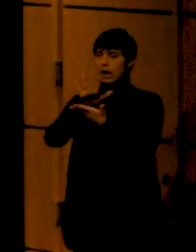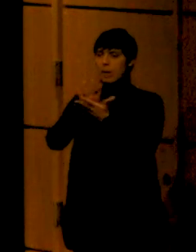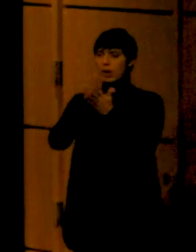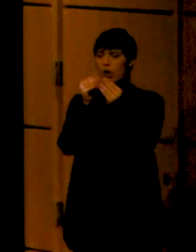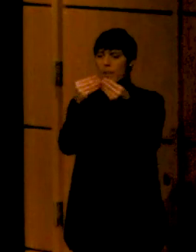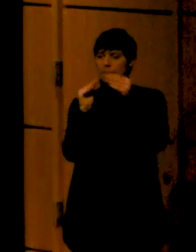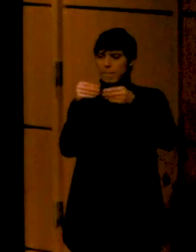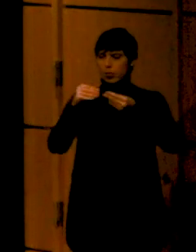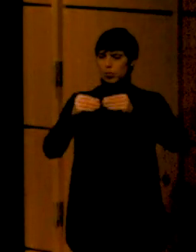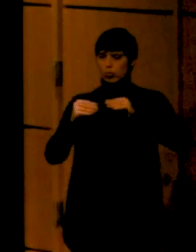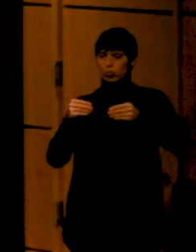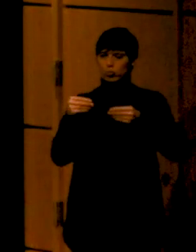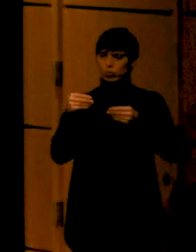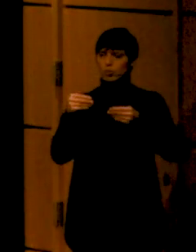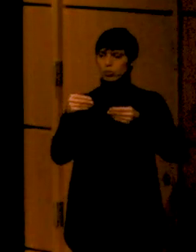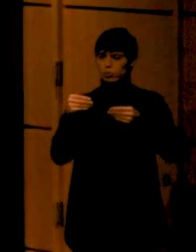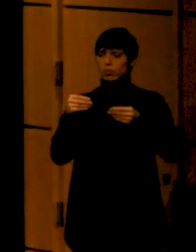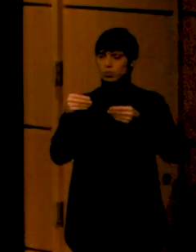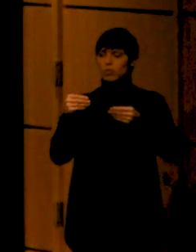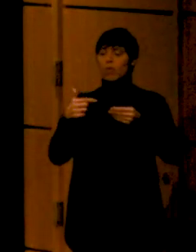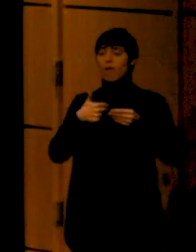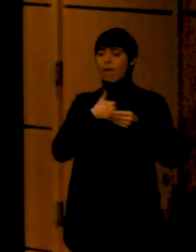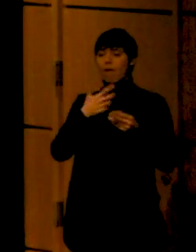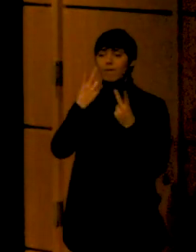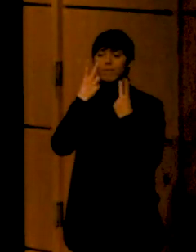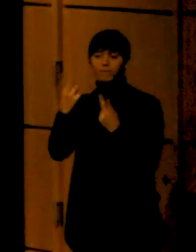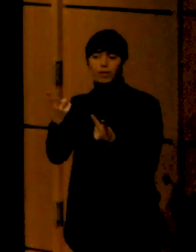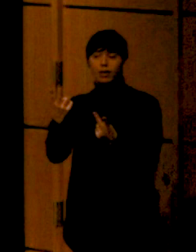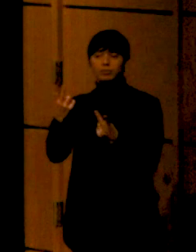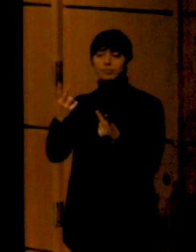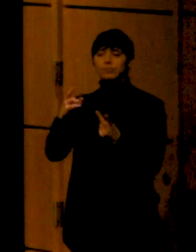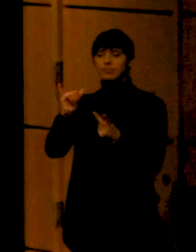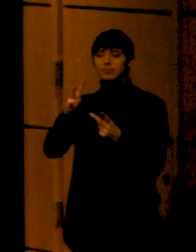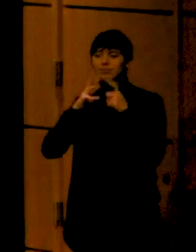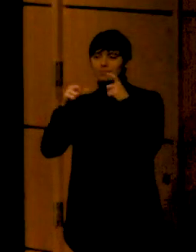And I went to see a mountain Trout Lake, thanks to Stephanie Parrish, who's a friend of his,